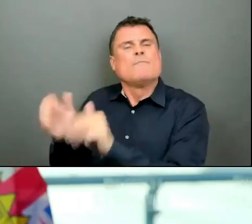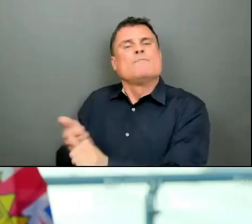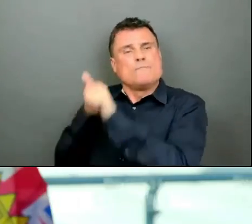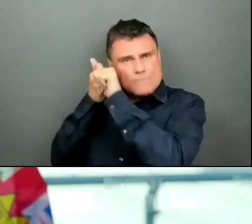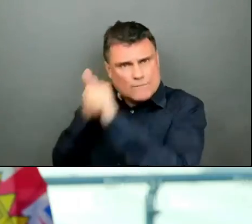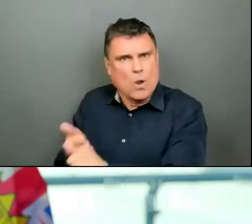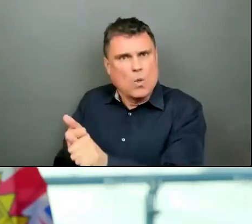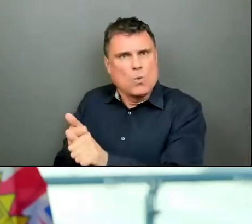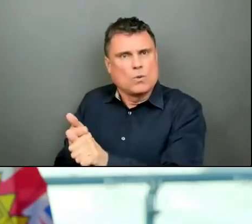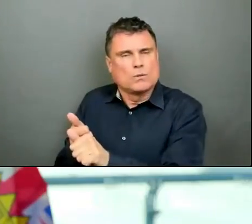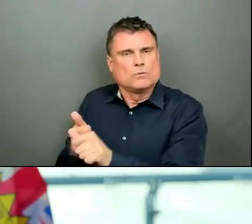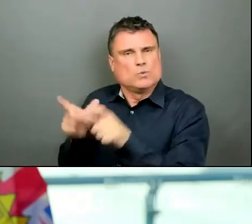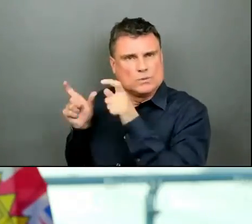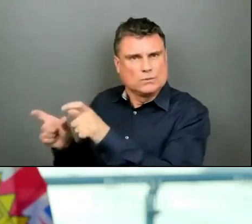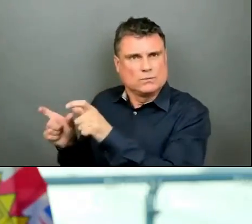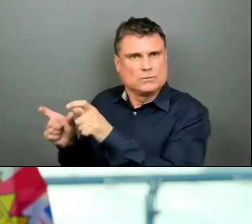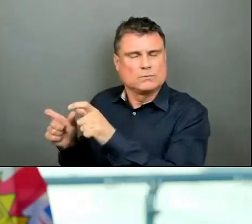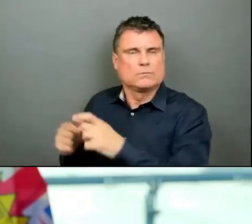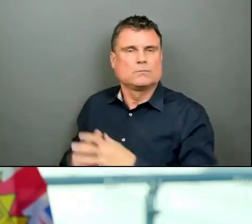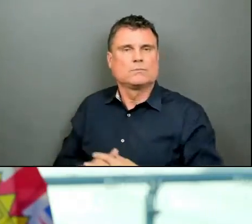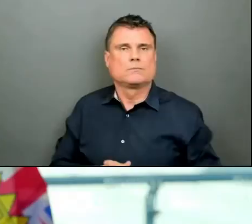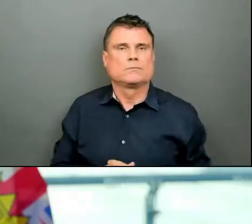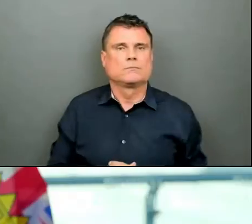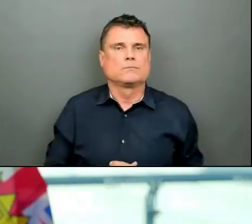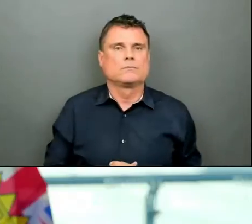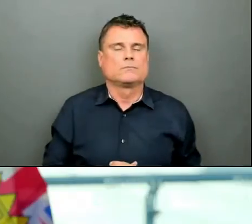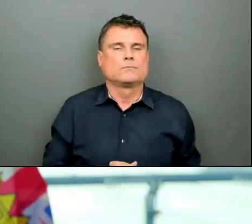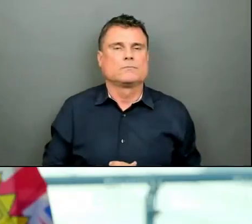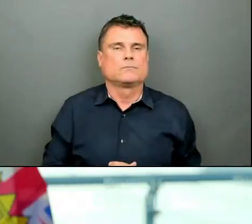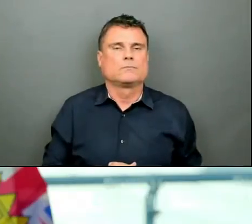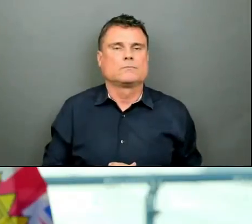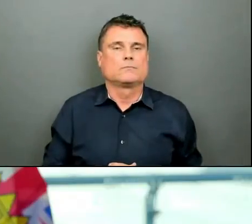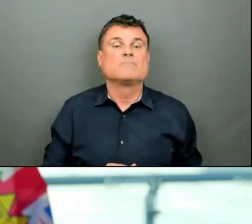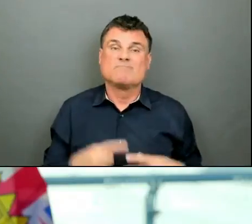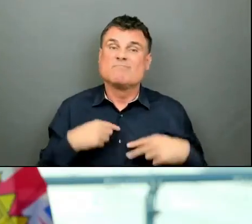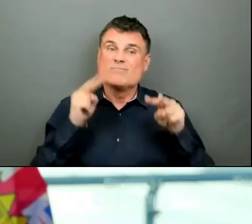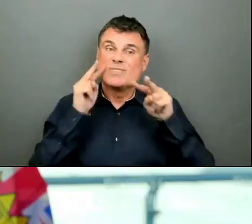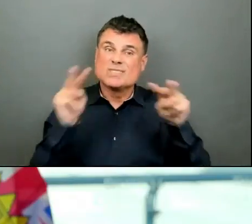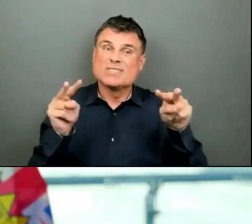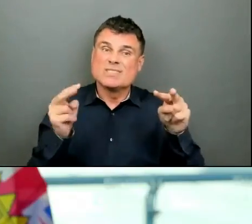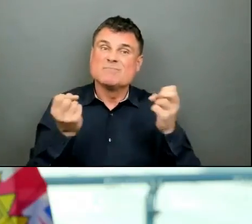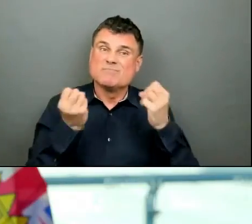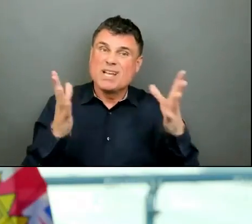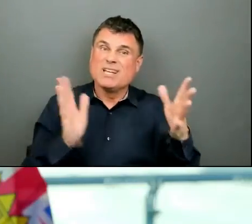then adhering to them and where we have seen widespread challenges in restaurant dining for example.